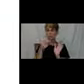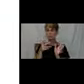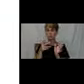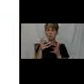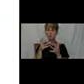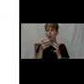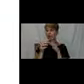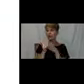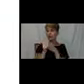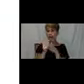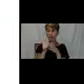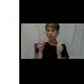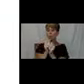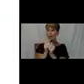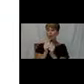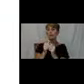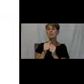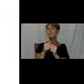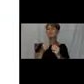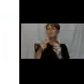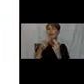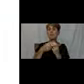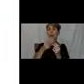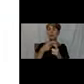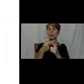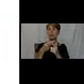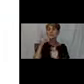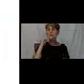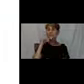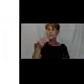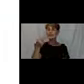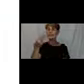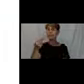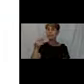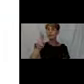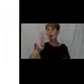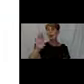that's available at our website, hhrctraining.org.